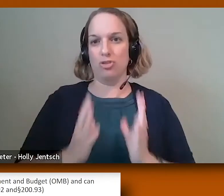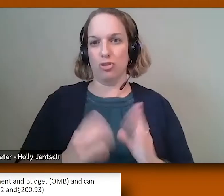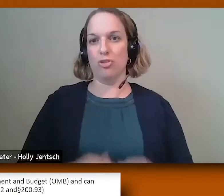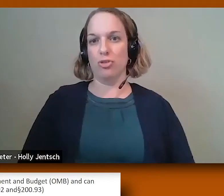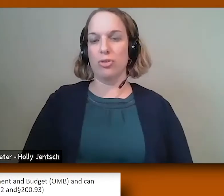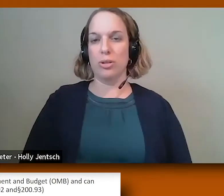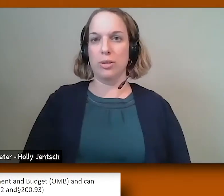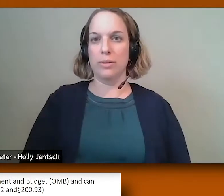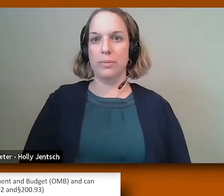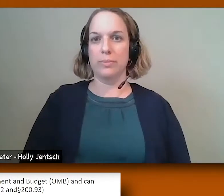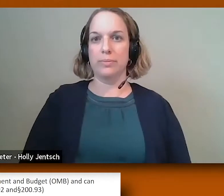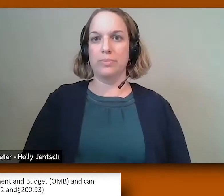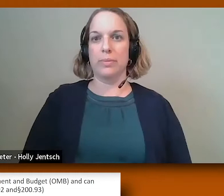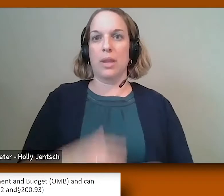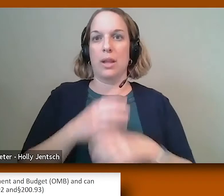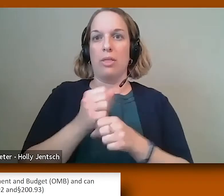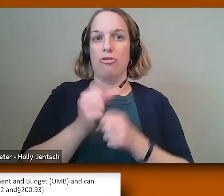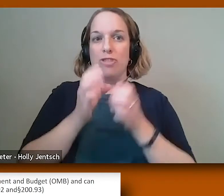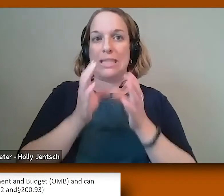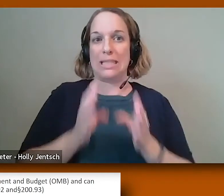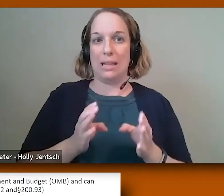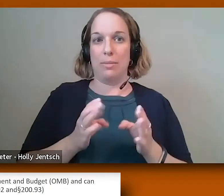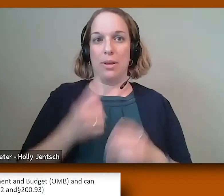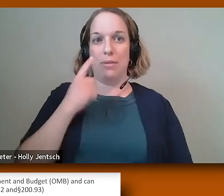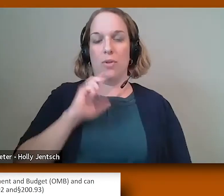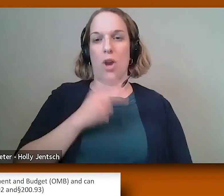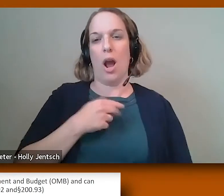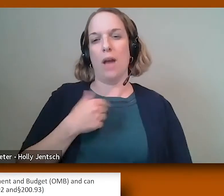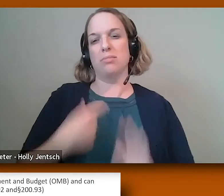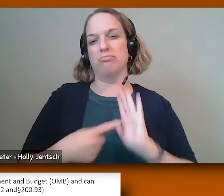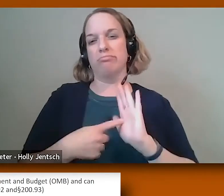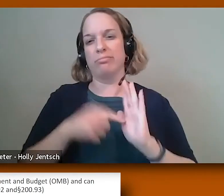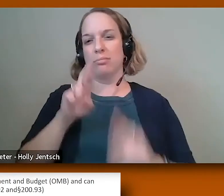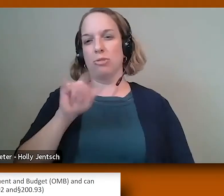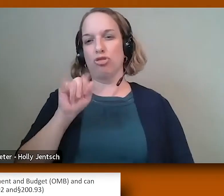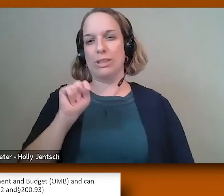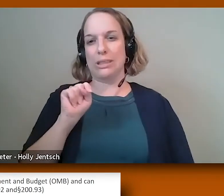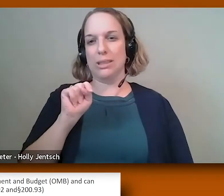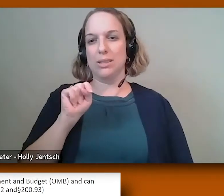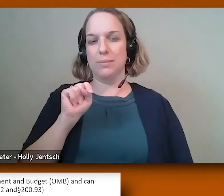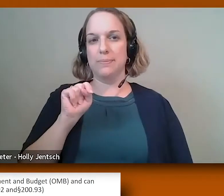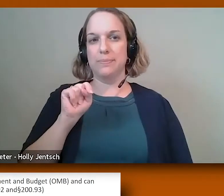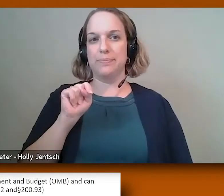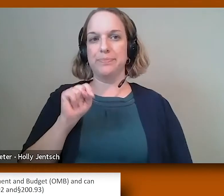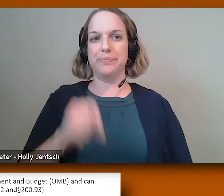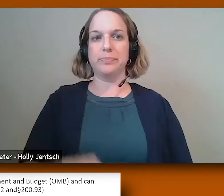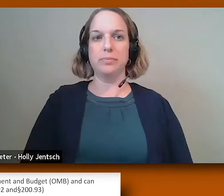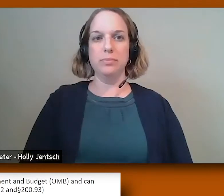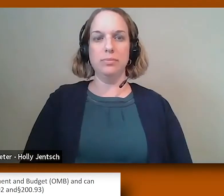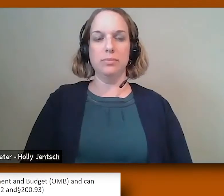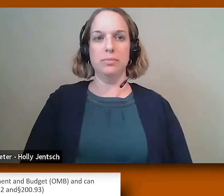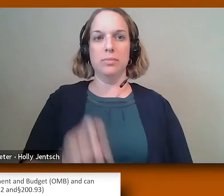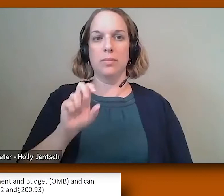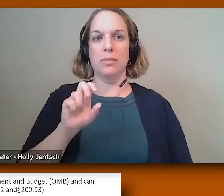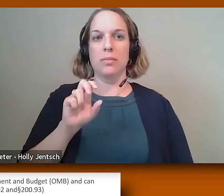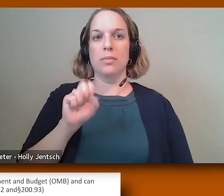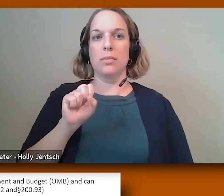A recipient would be-- in our case, we're gonna use RIT as the recipient, and the subawardee, in this case